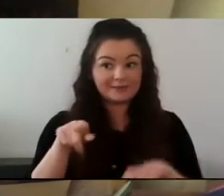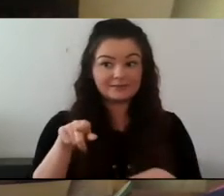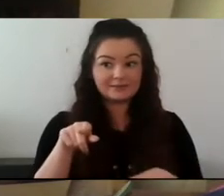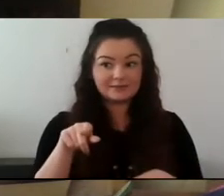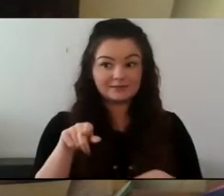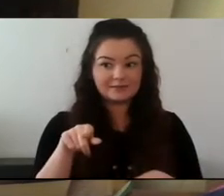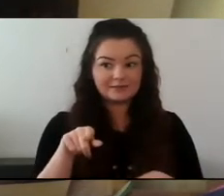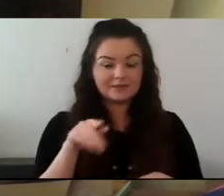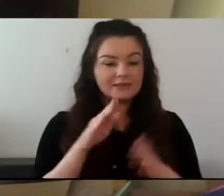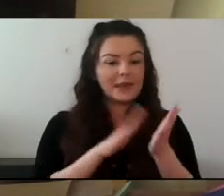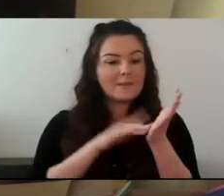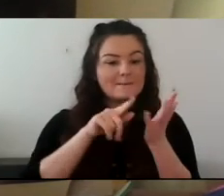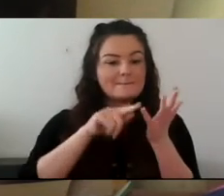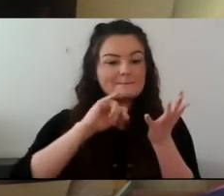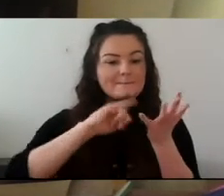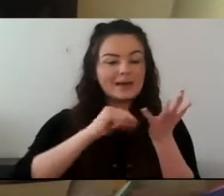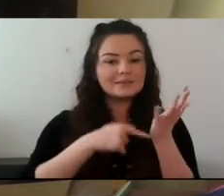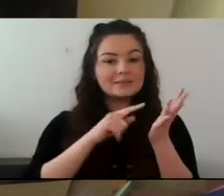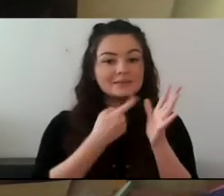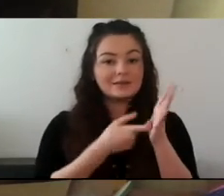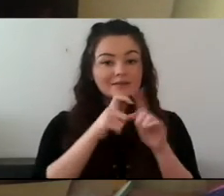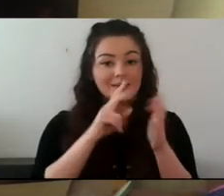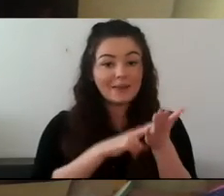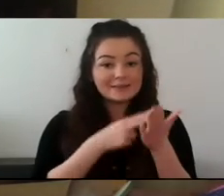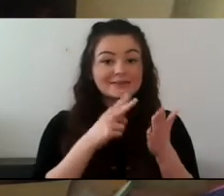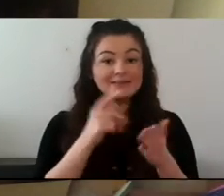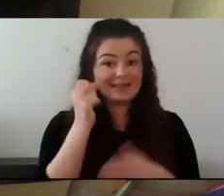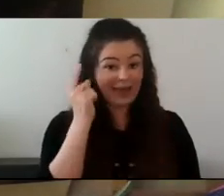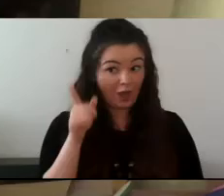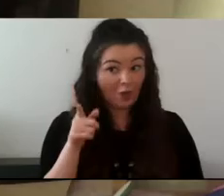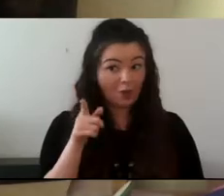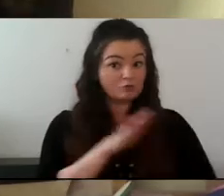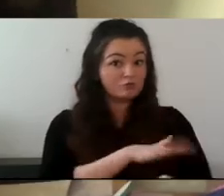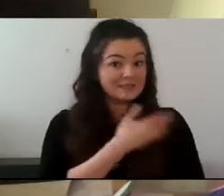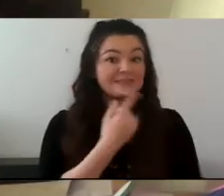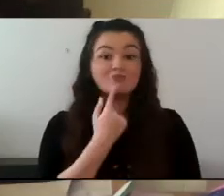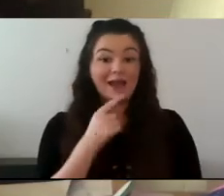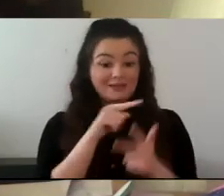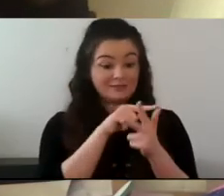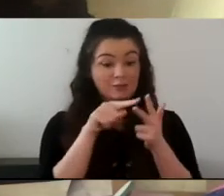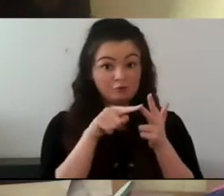a mustard yellow and a green and a red. Choose any colours that you like for this